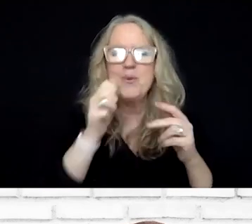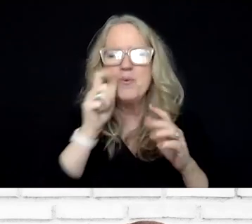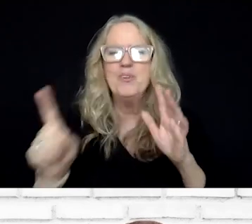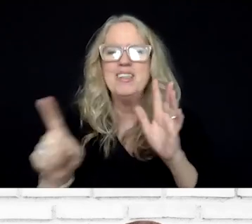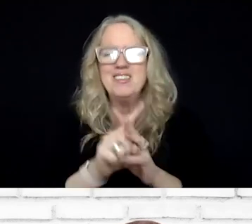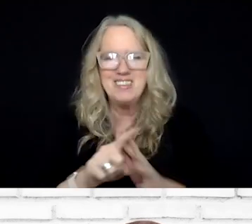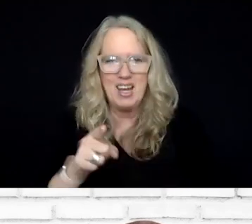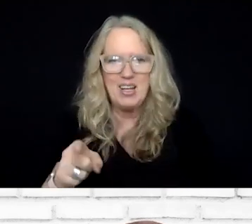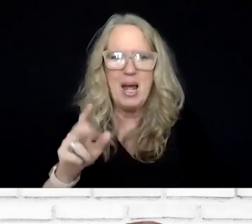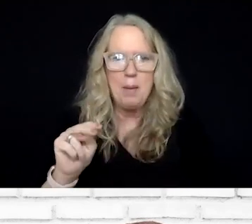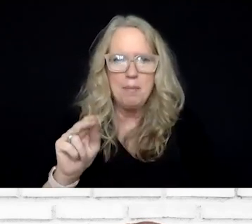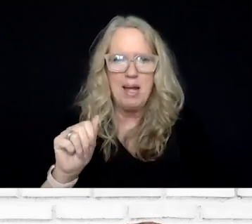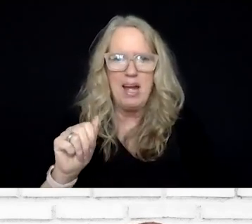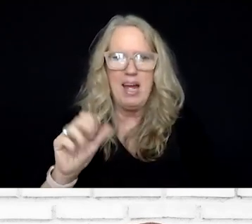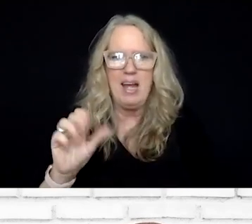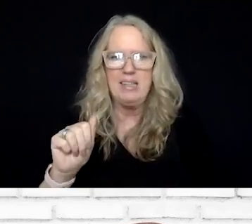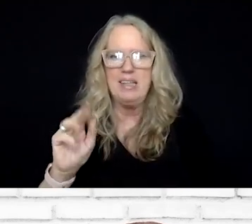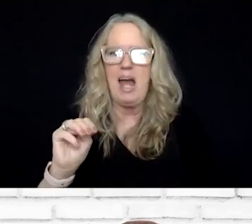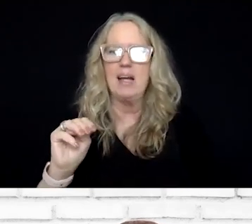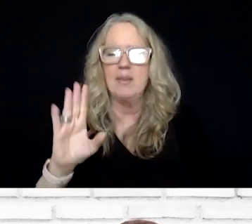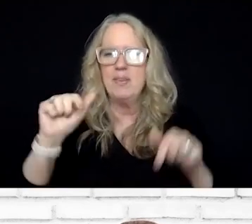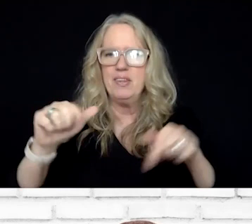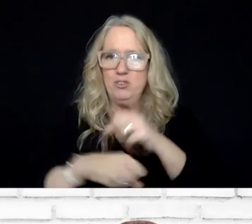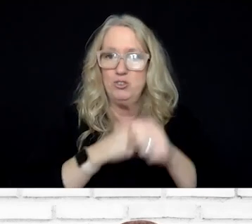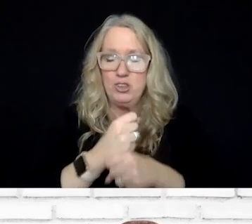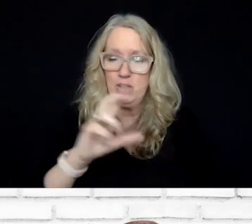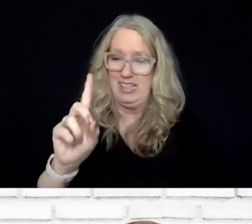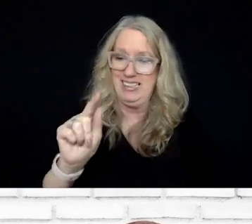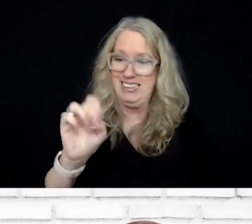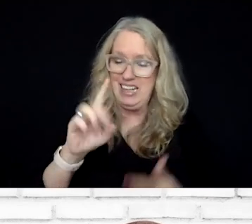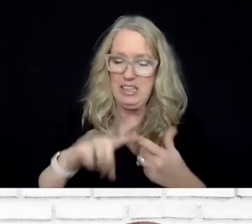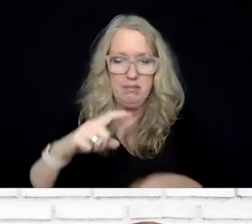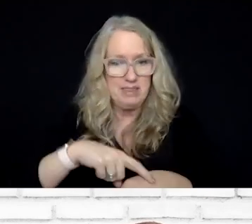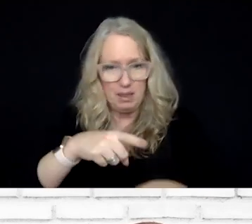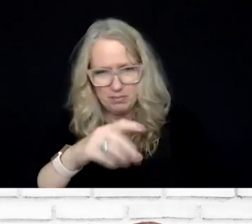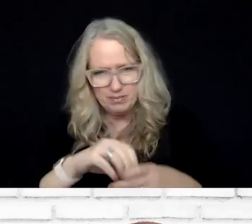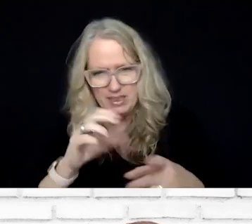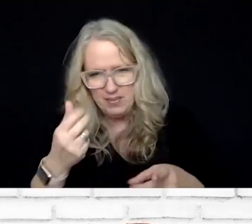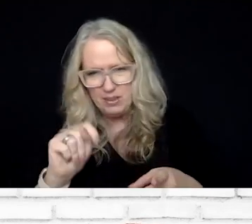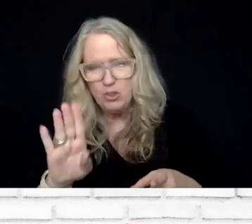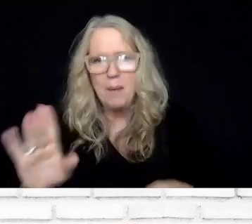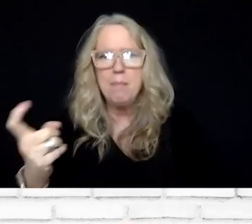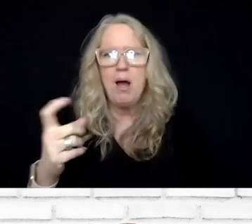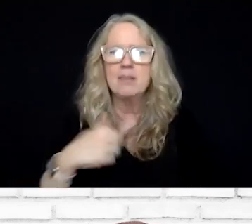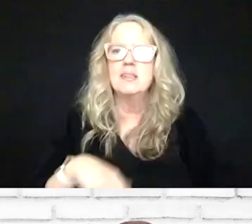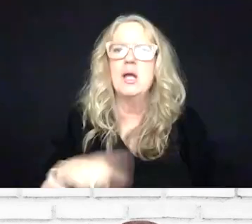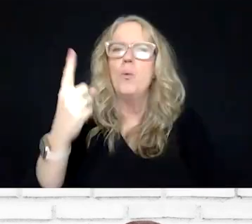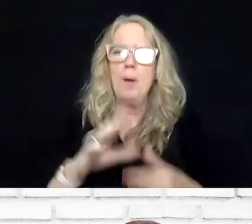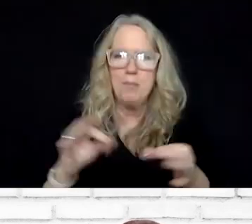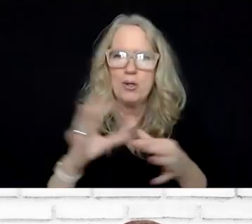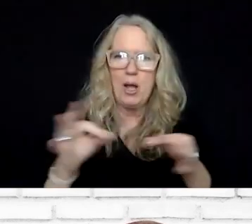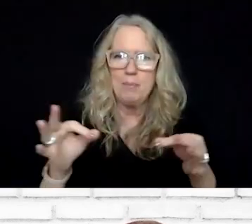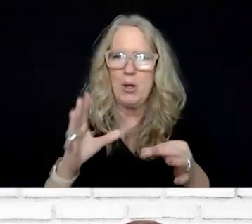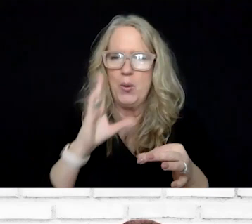THIS YEAR. THE DATE AND TIME IS IN THE CHAT BOX. THEY ARE COMING ON